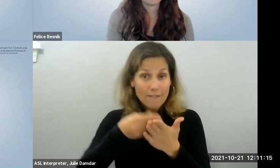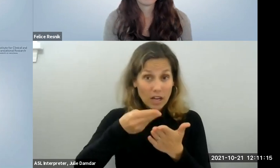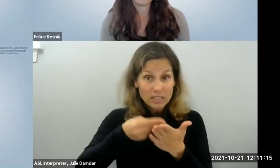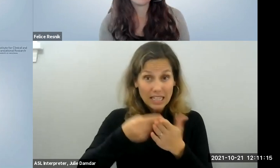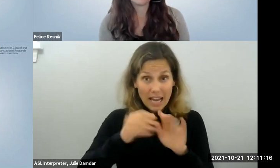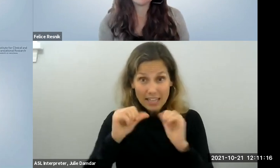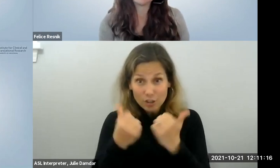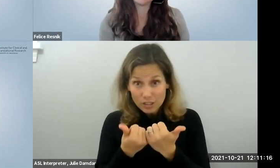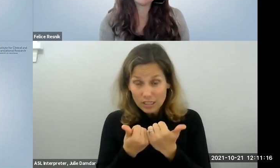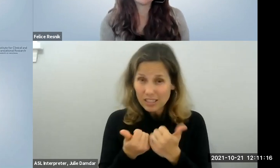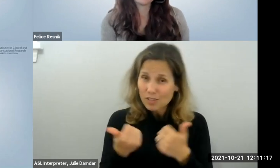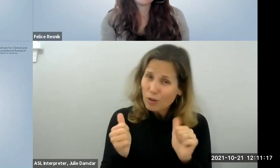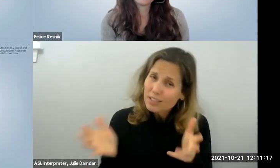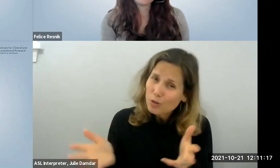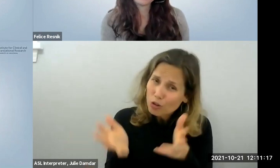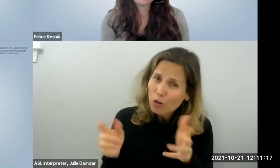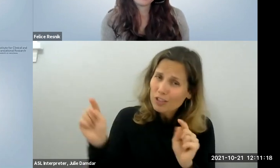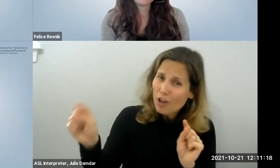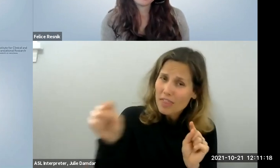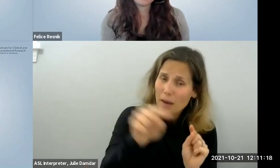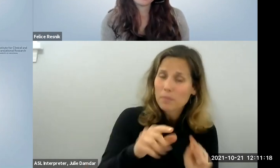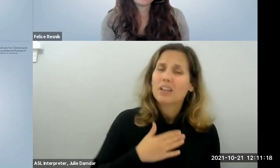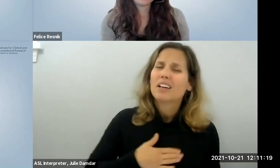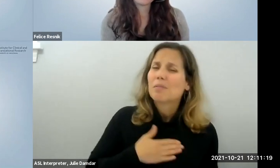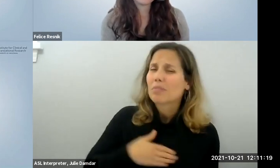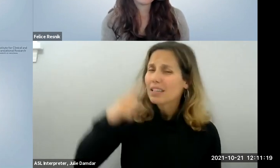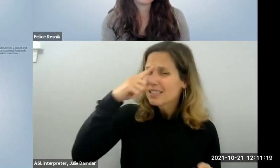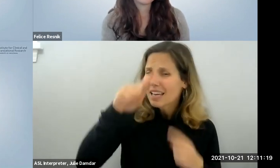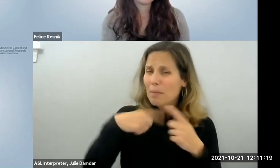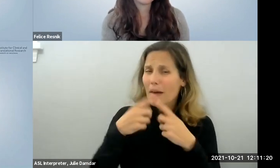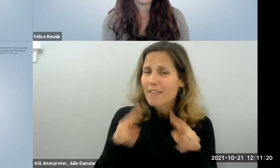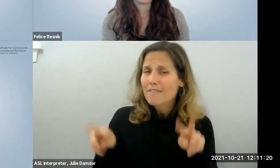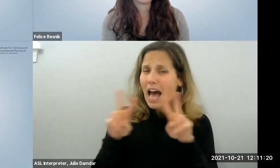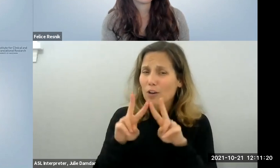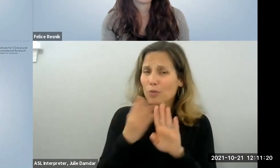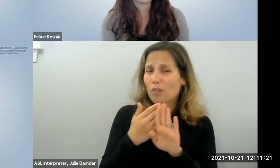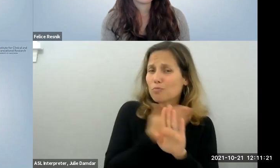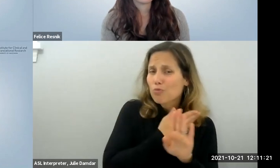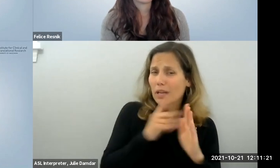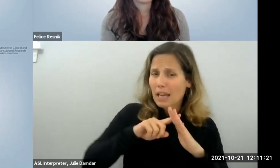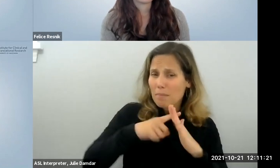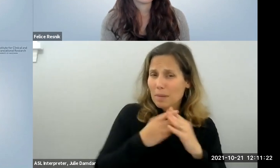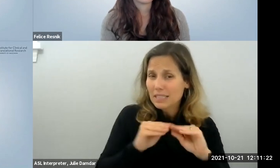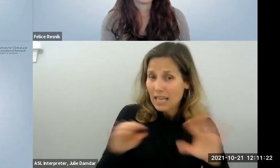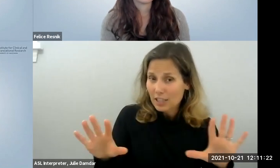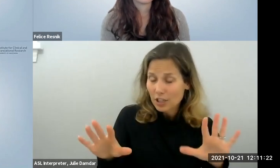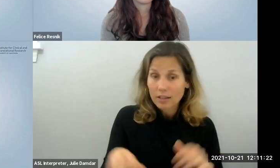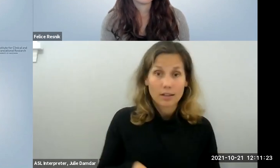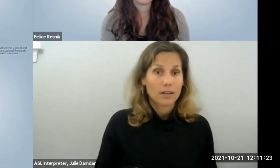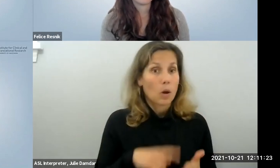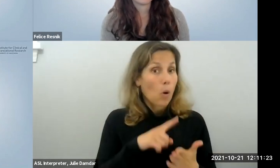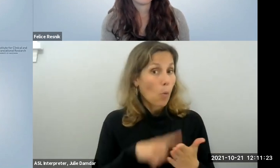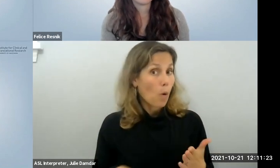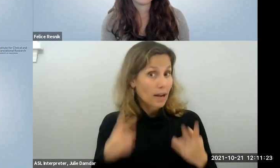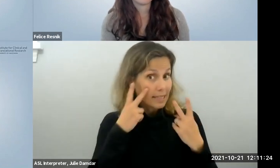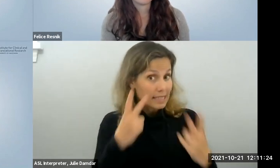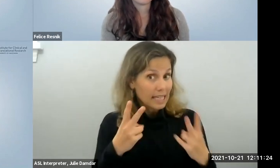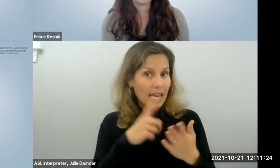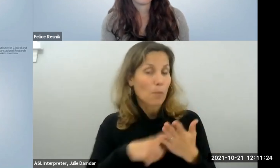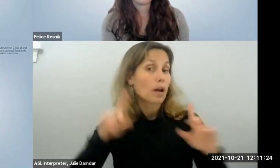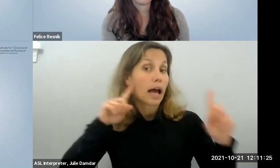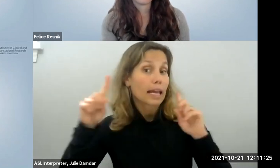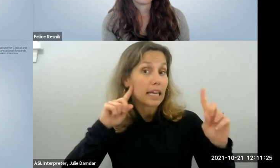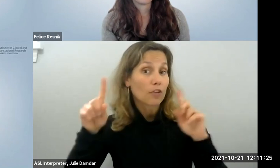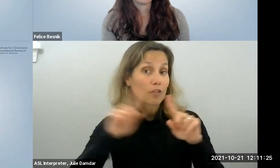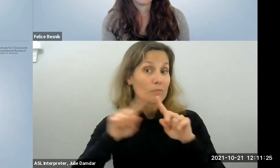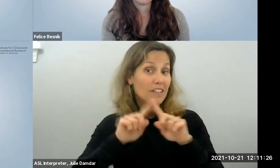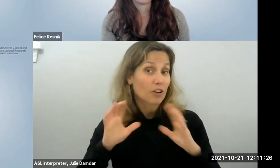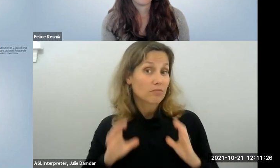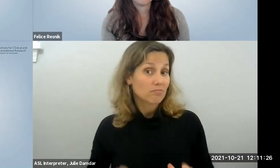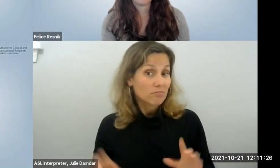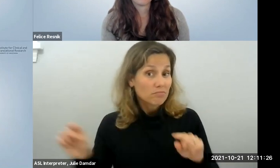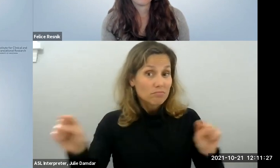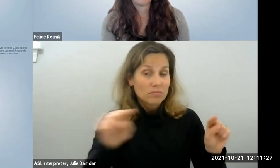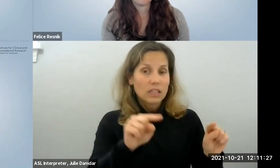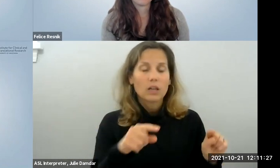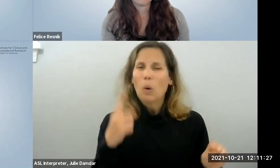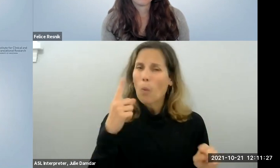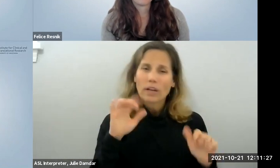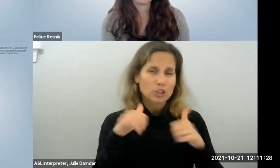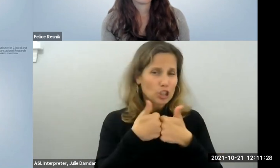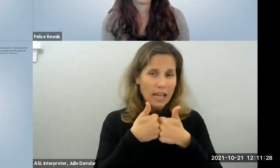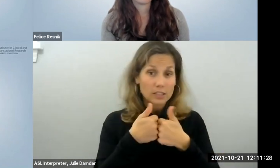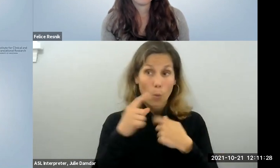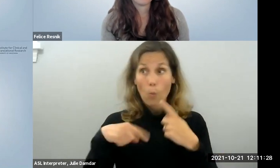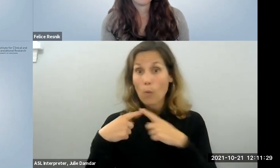Lisa Saldana (she/her/hers): encourage the funders themselves to think about the value of pre implementation I think what we see, and what I hear from our different constituents is that one of the biggest challenges is that once an agency or a clinic.